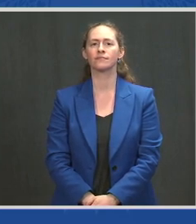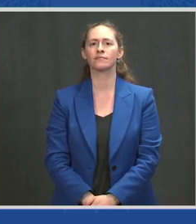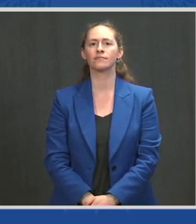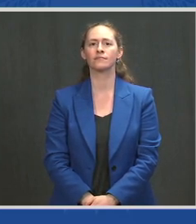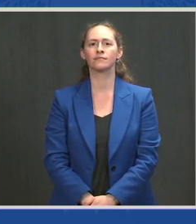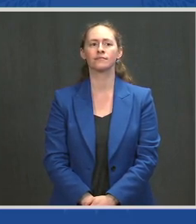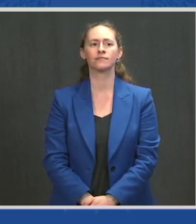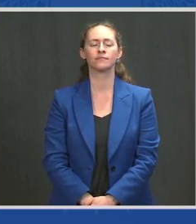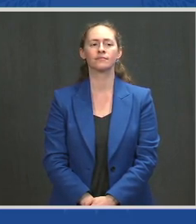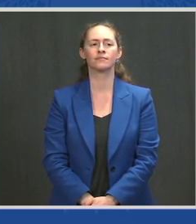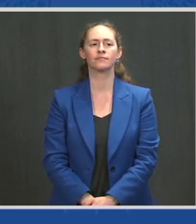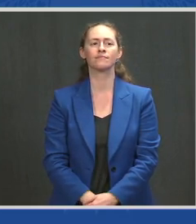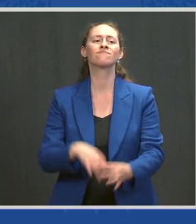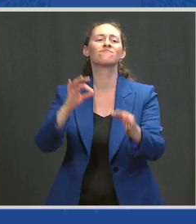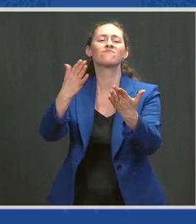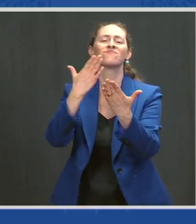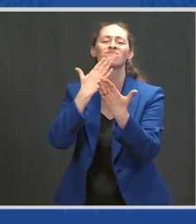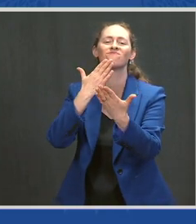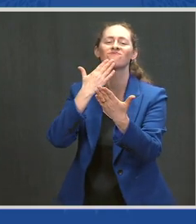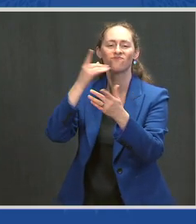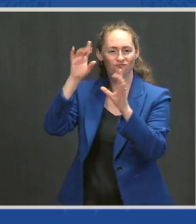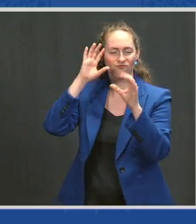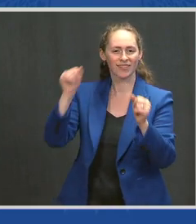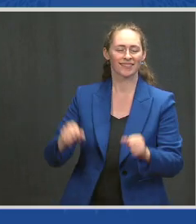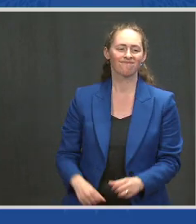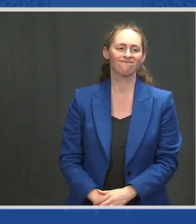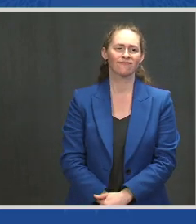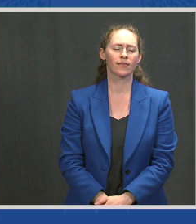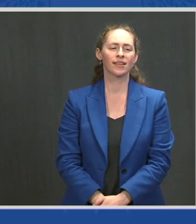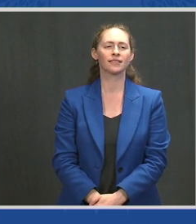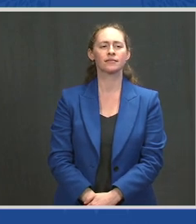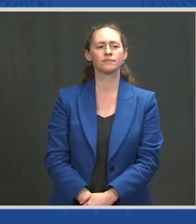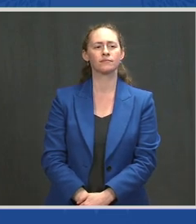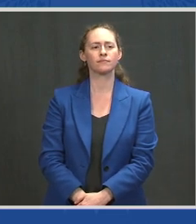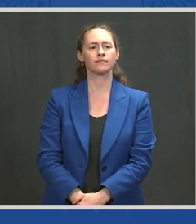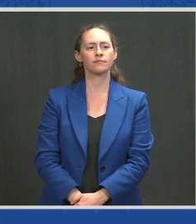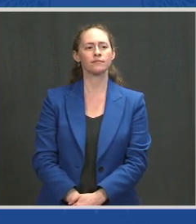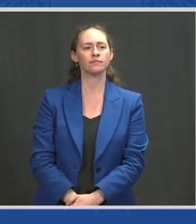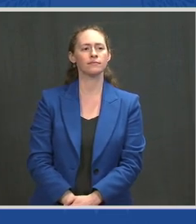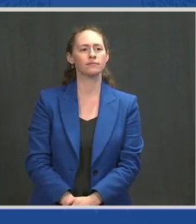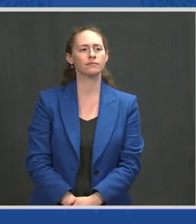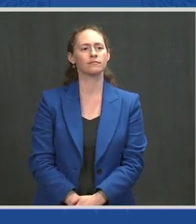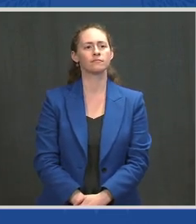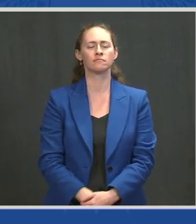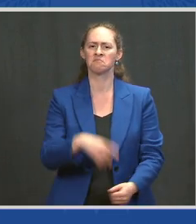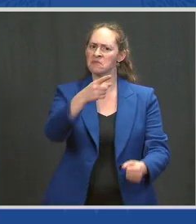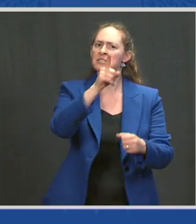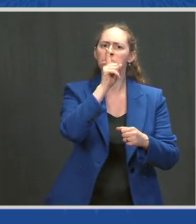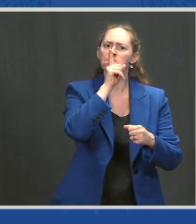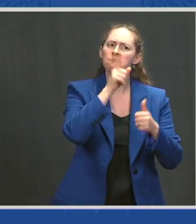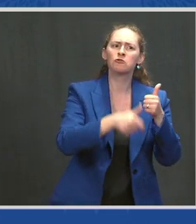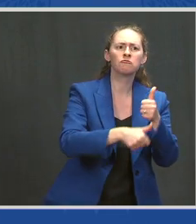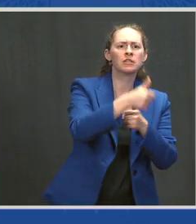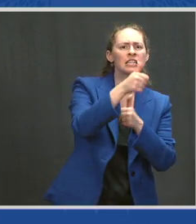The Press: Thanks so much, Mr. President. Did you -- you say that you didn't issue any threats. Were there any ultimatums made when it comes to ransomware?